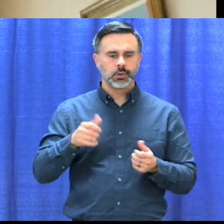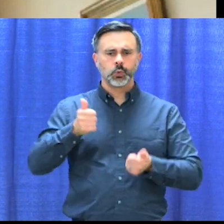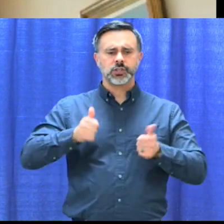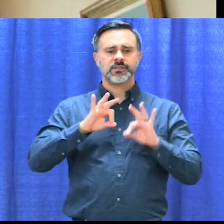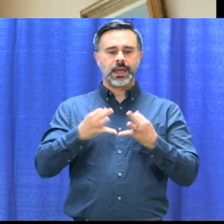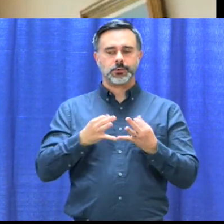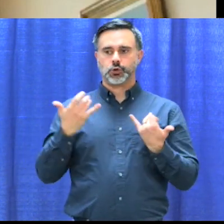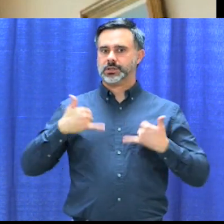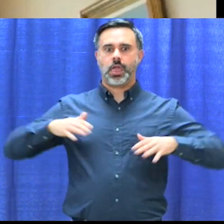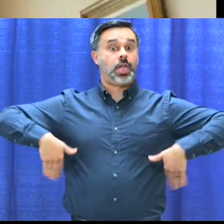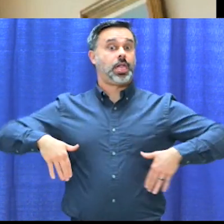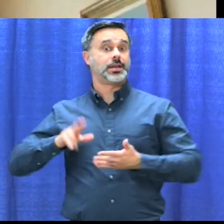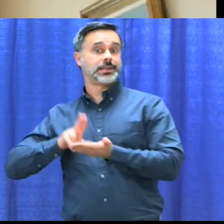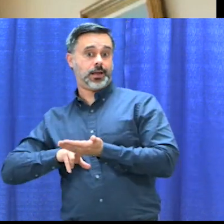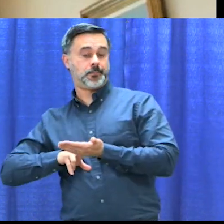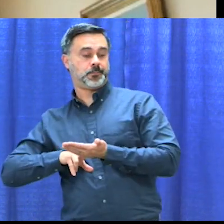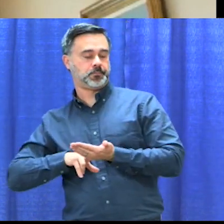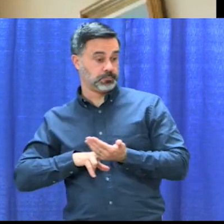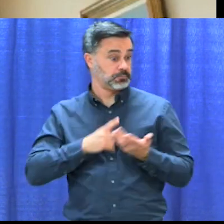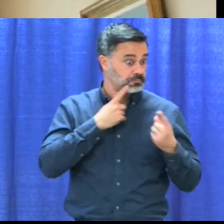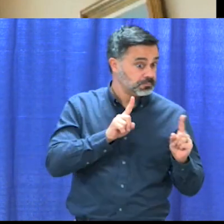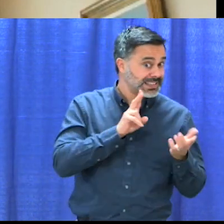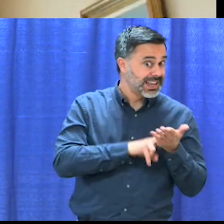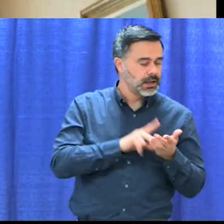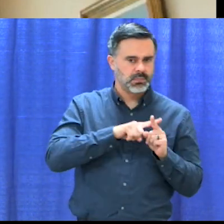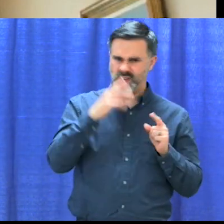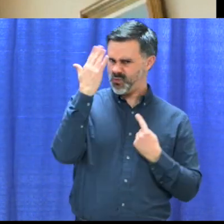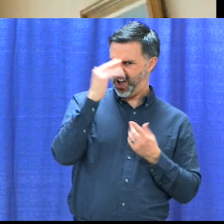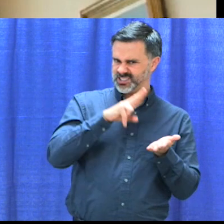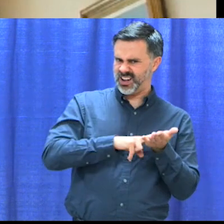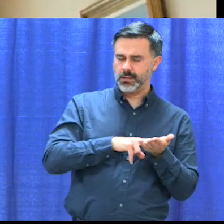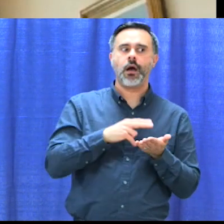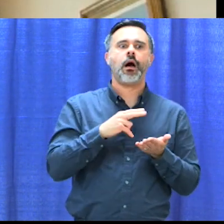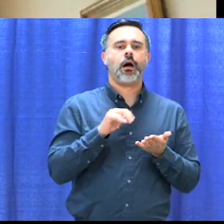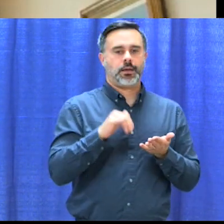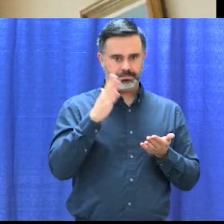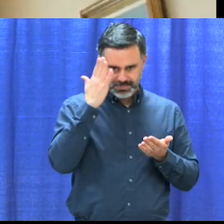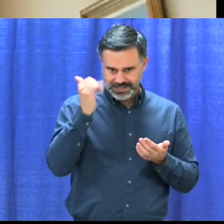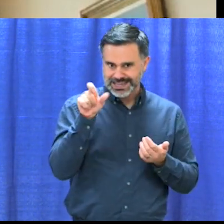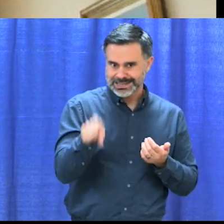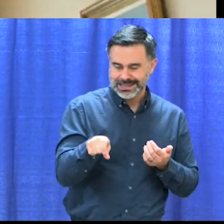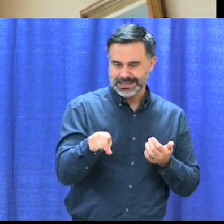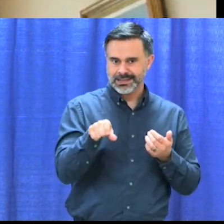up and where so we can identify gaps especially where there may be hotspots for large numbers